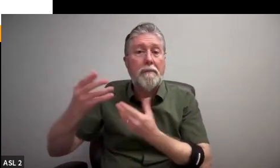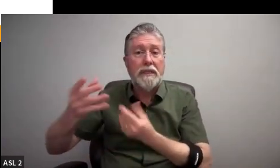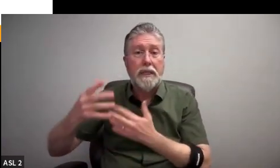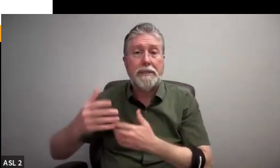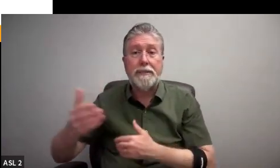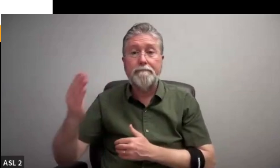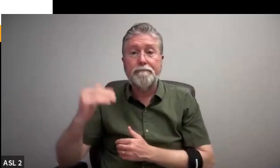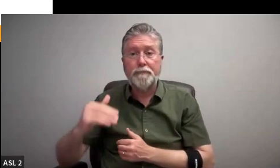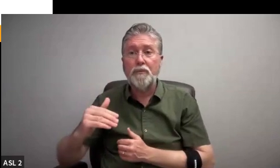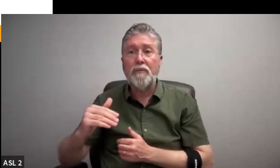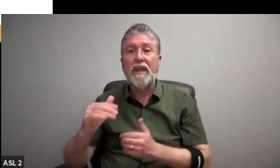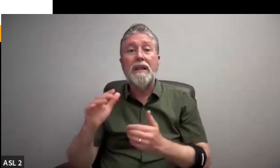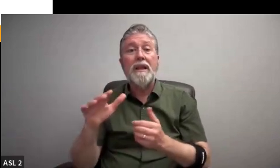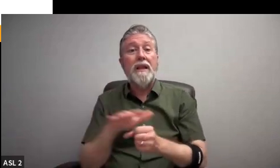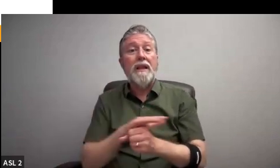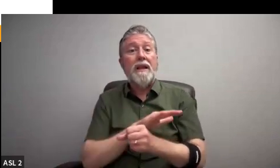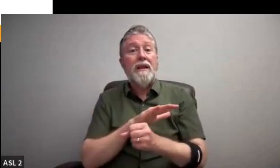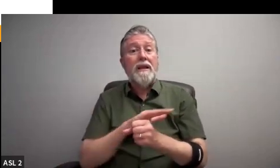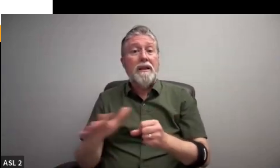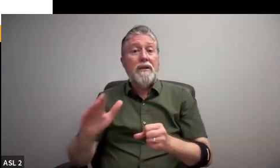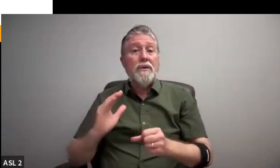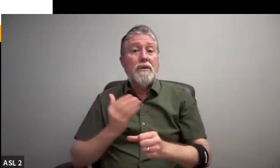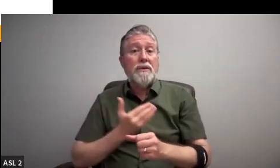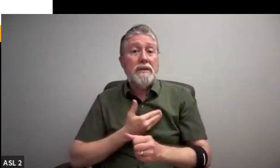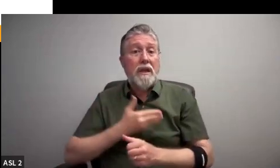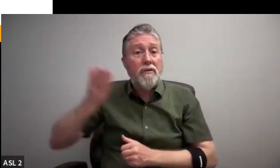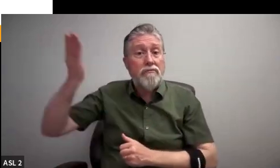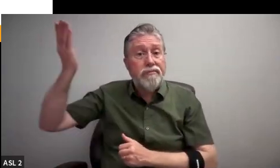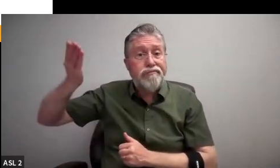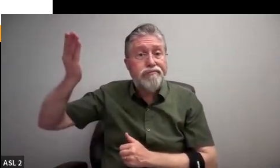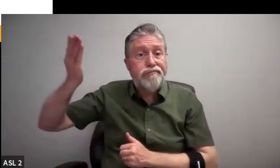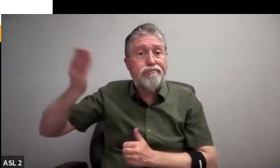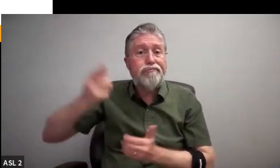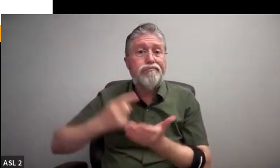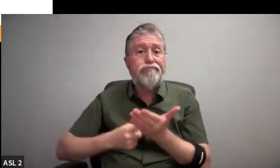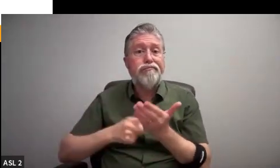That concludes what I was going to talk about for the corrective action plan process and we're